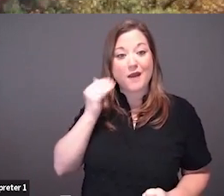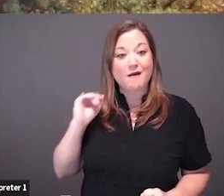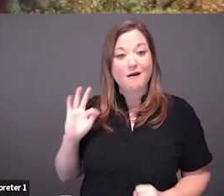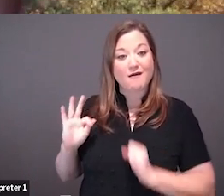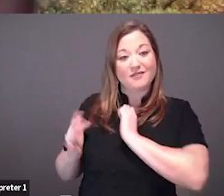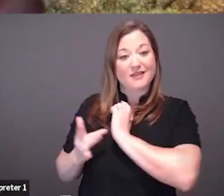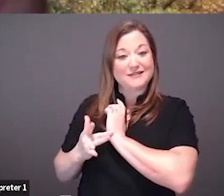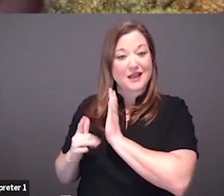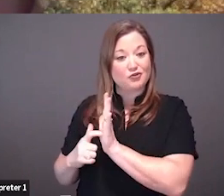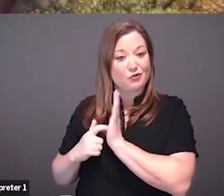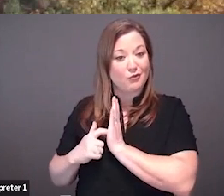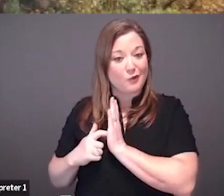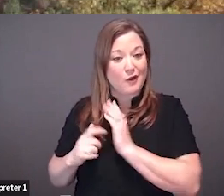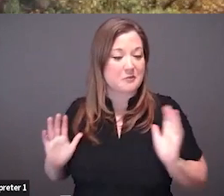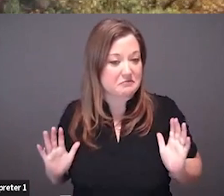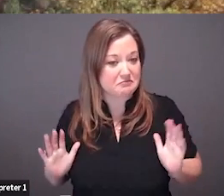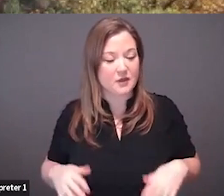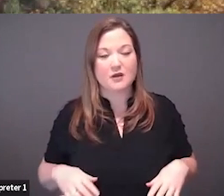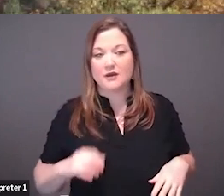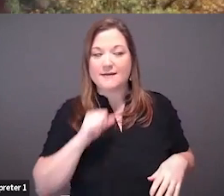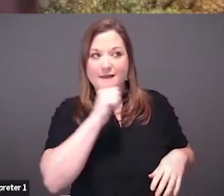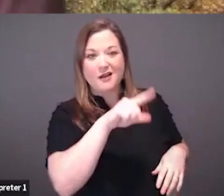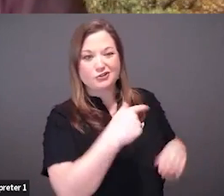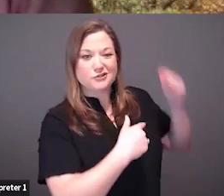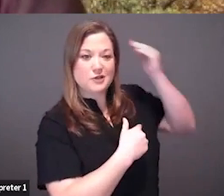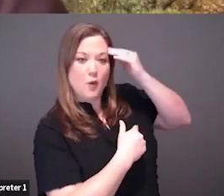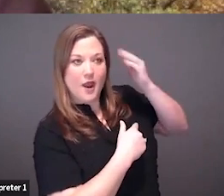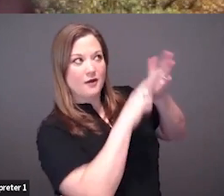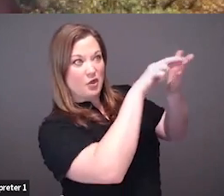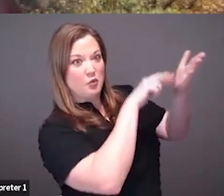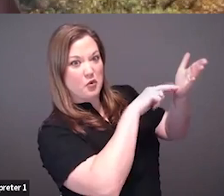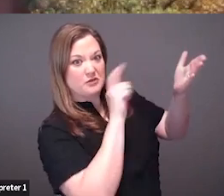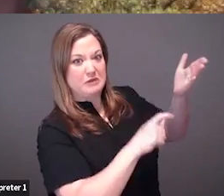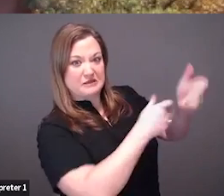or regulations that are coming down the line or compliance concerns of users,